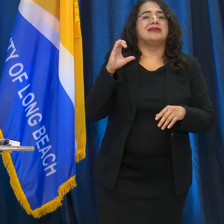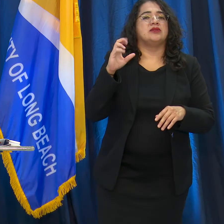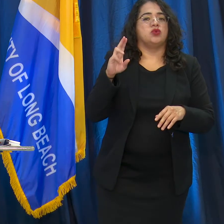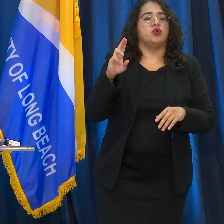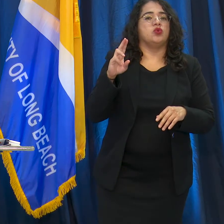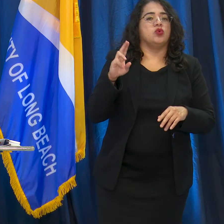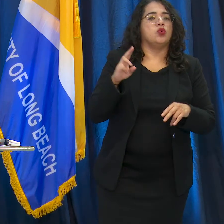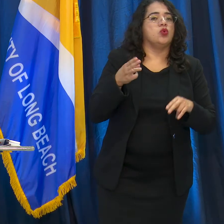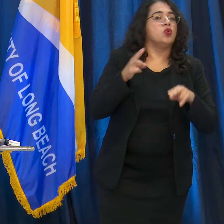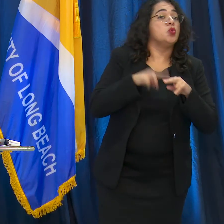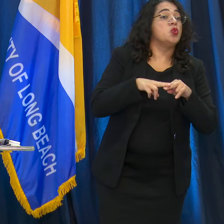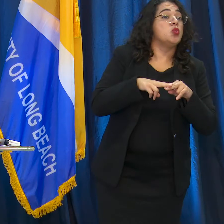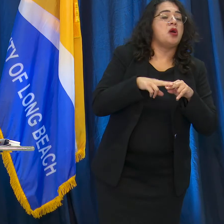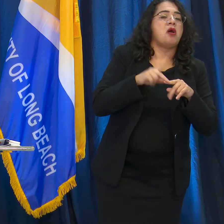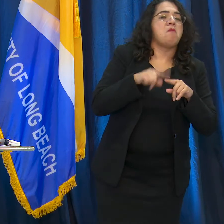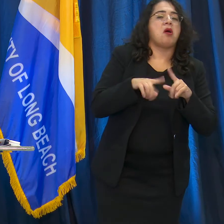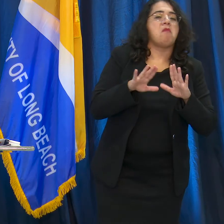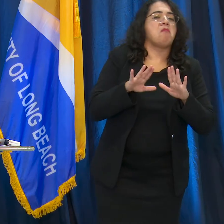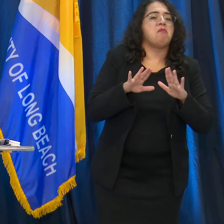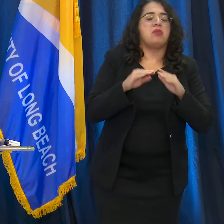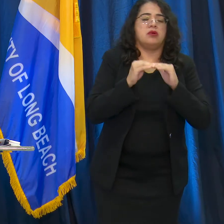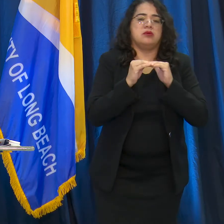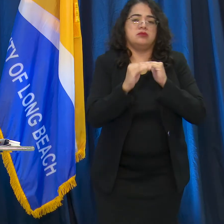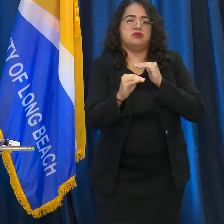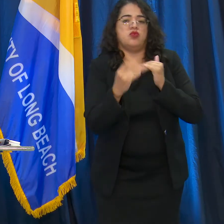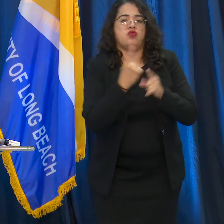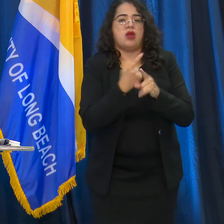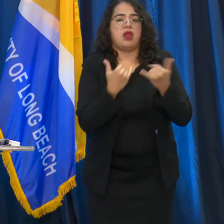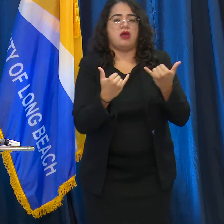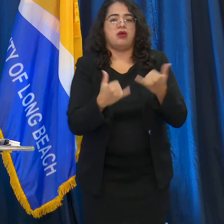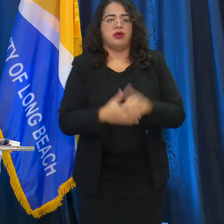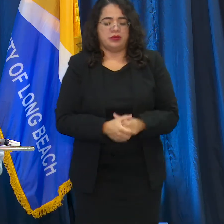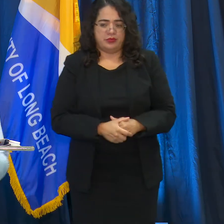stabilized. Thank you Kelly, that's it for questions.